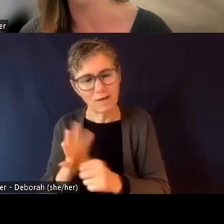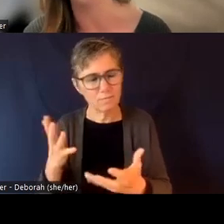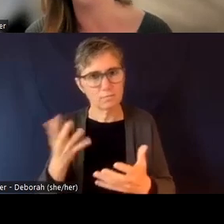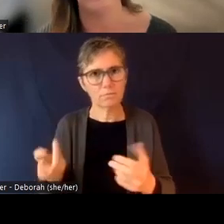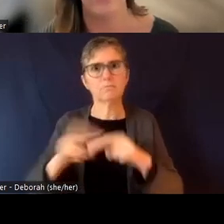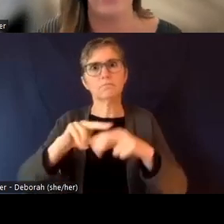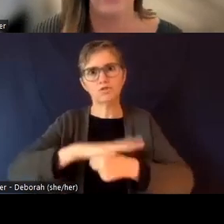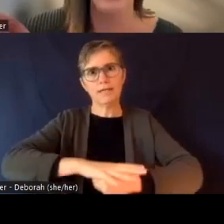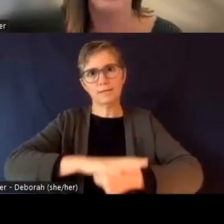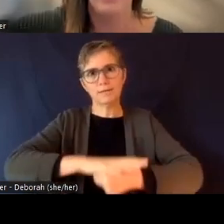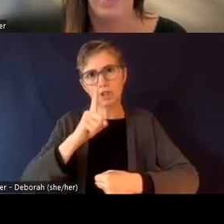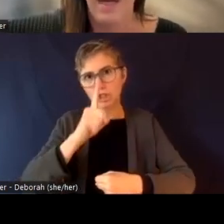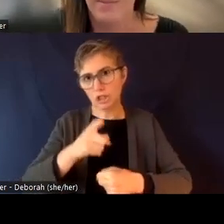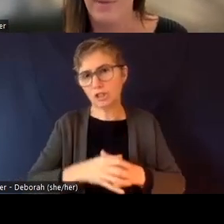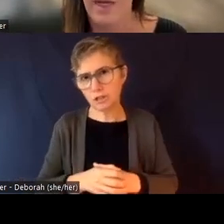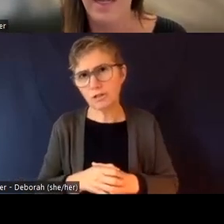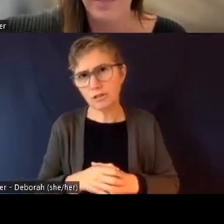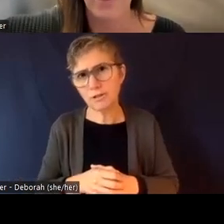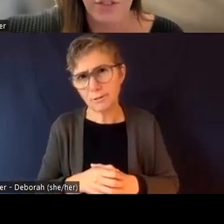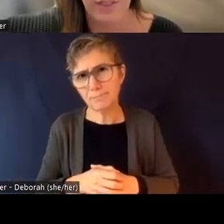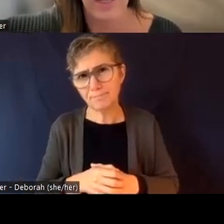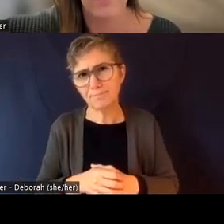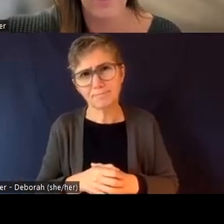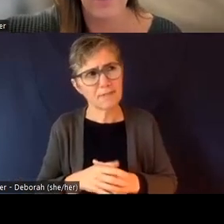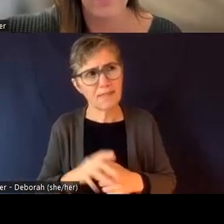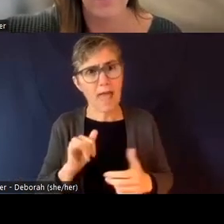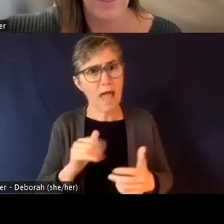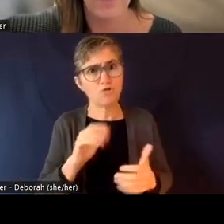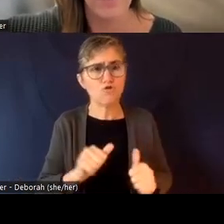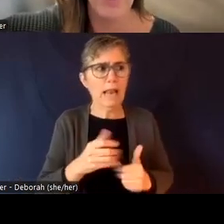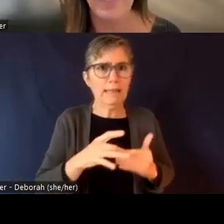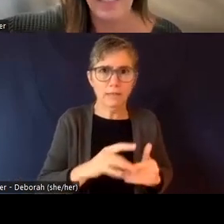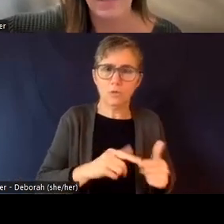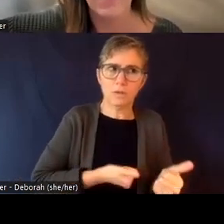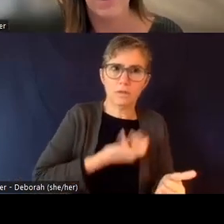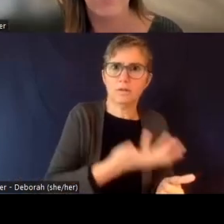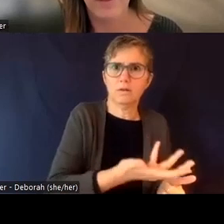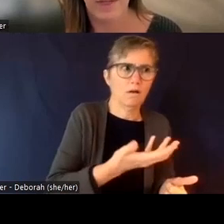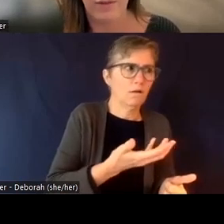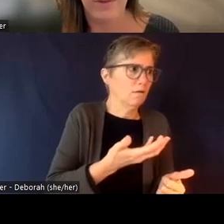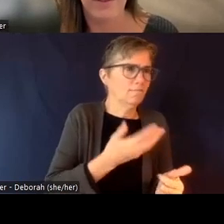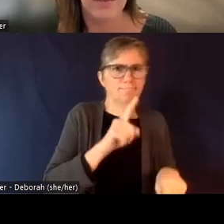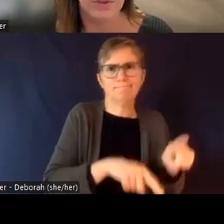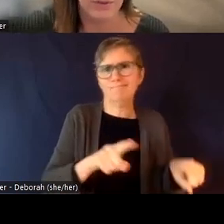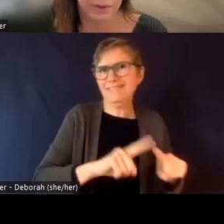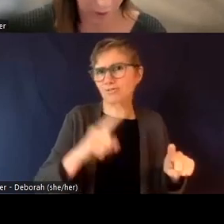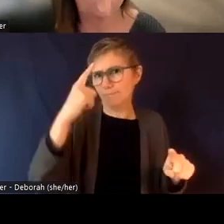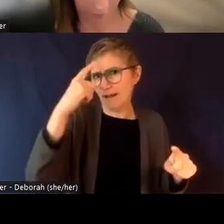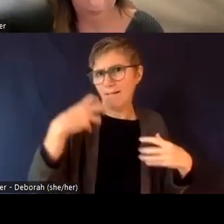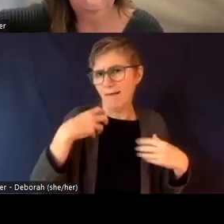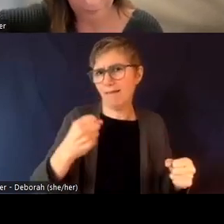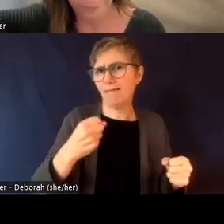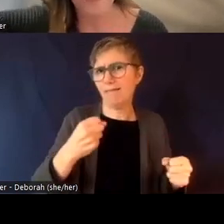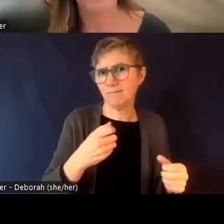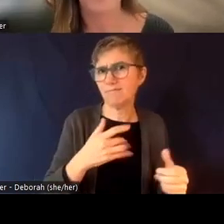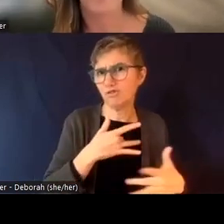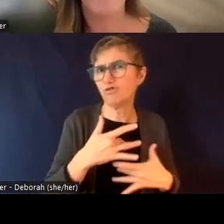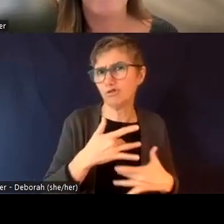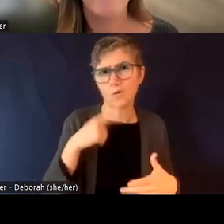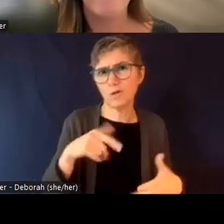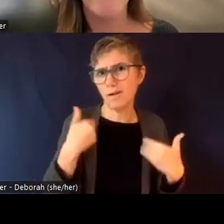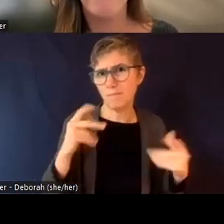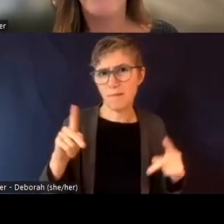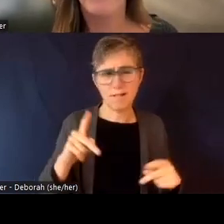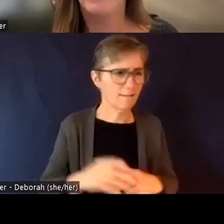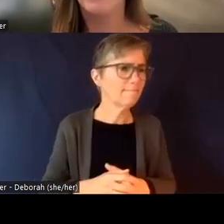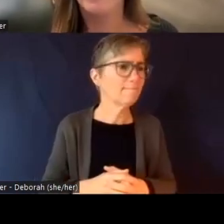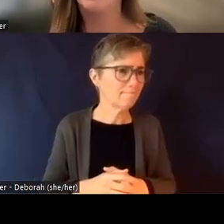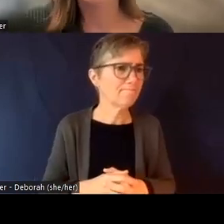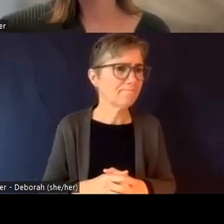contribute to expression of a variety of mental health concerns in young people.